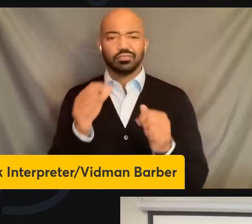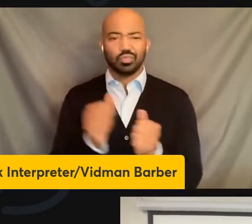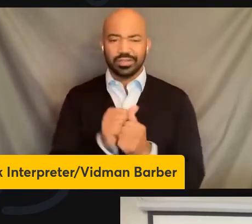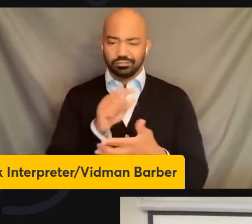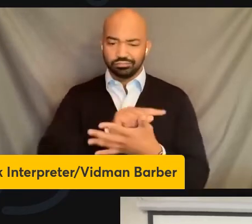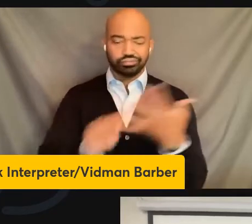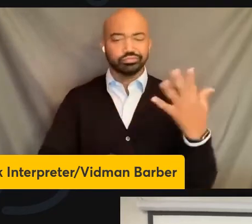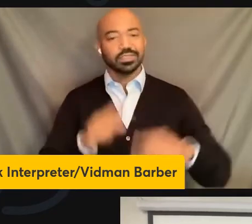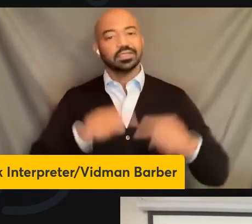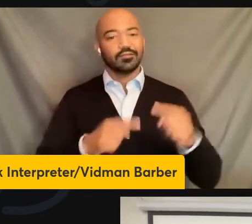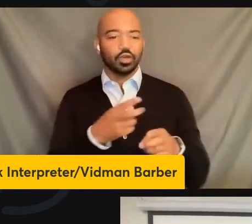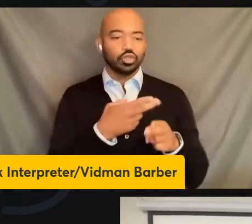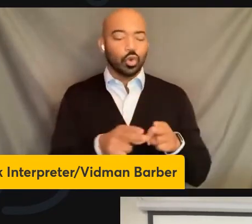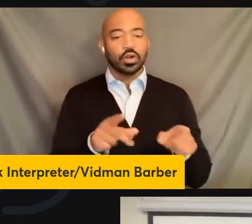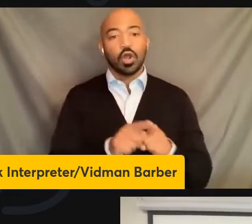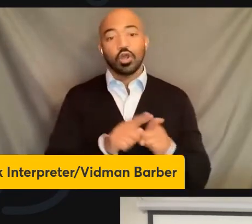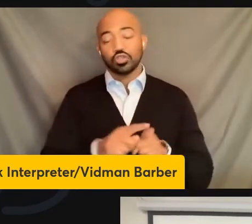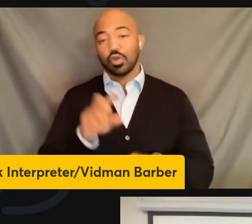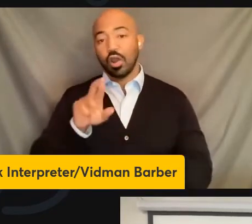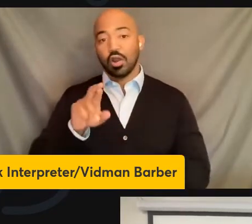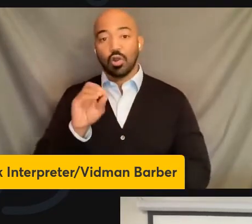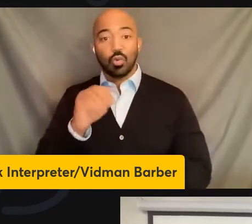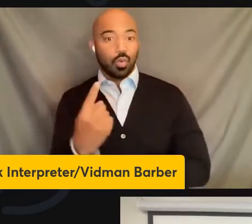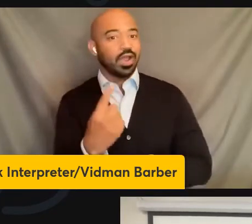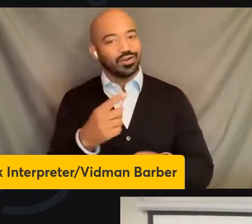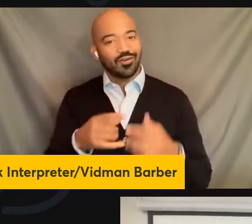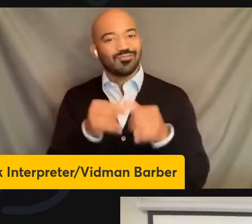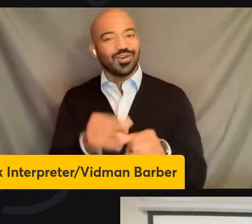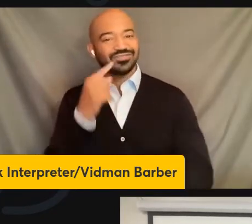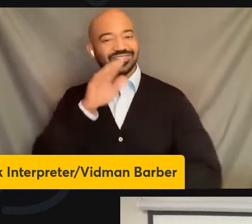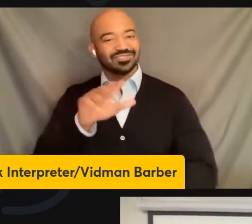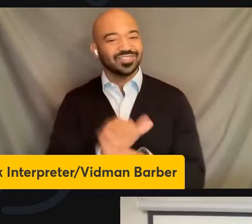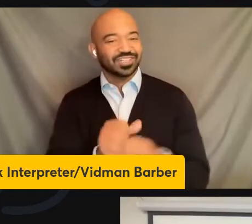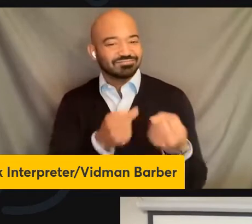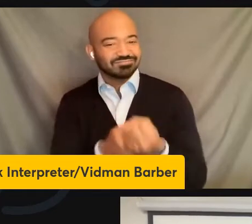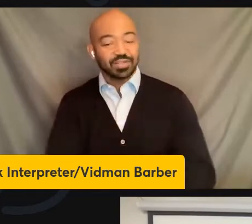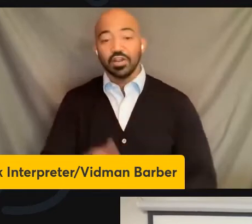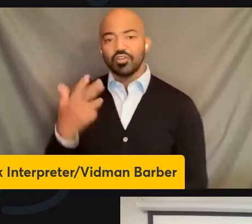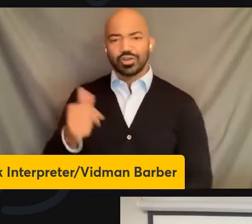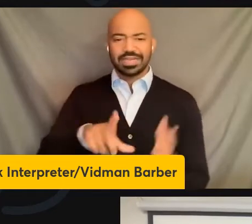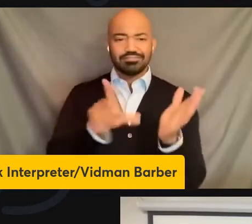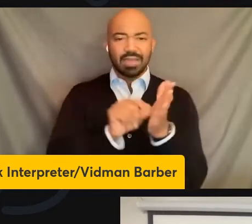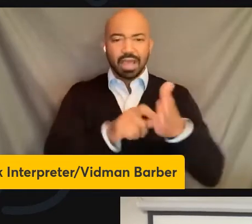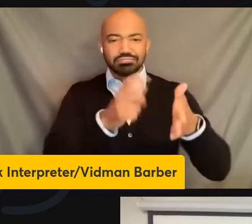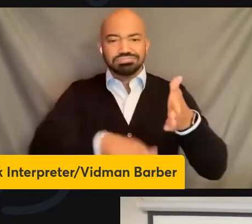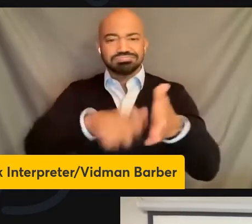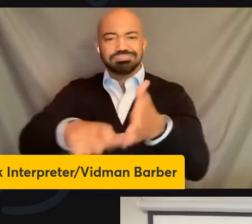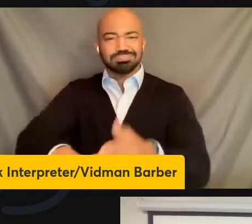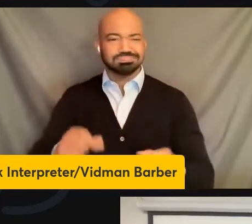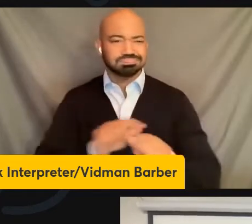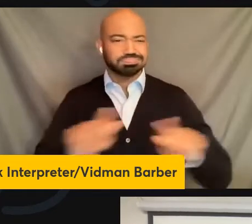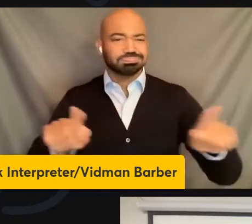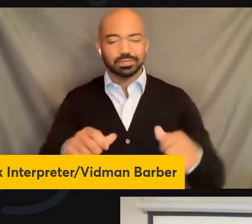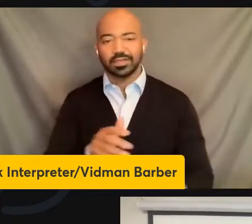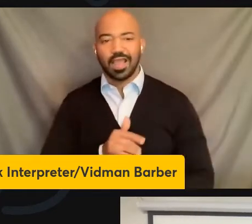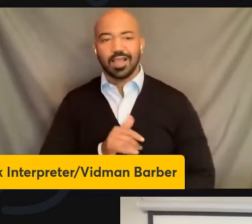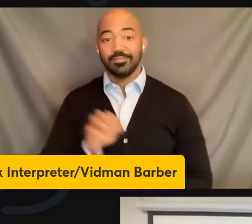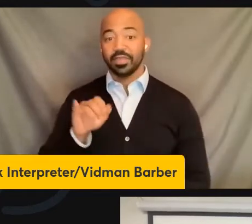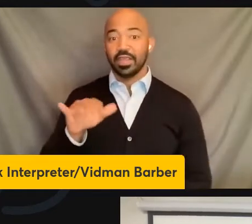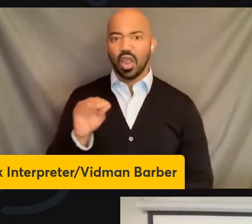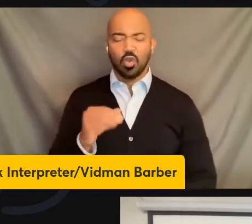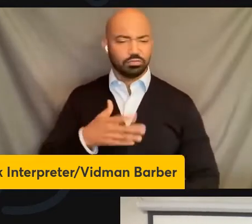term and two new r1 award supporting his work and 13 publications. That's so great. eo is an engaging speaker and his